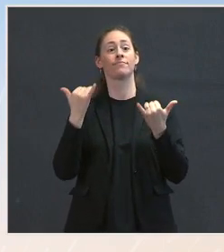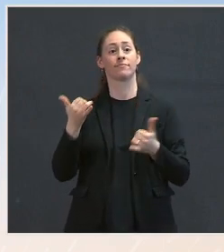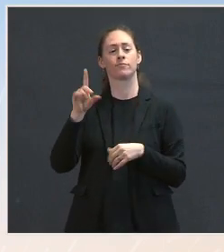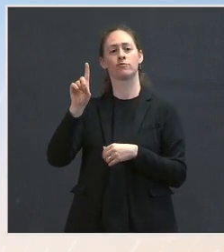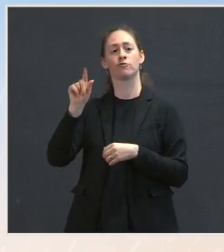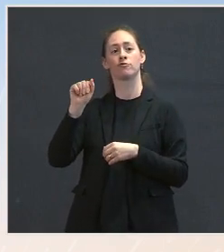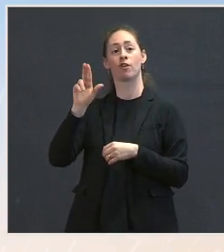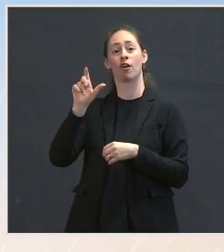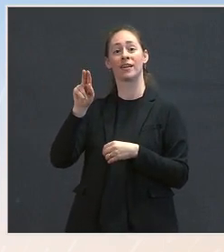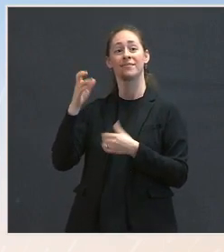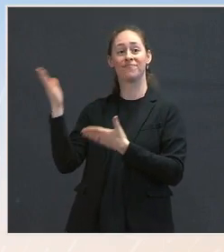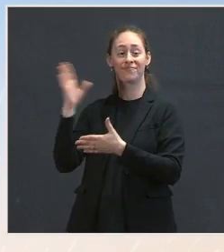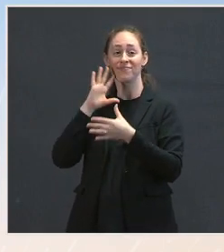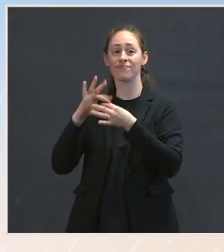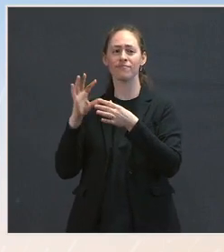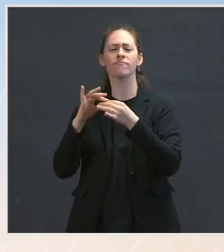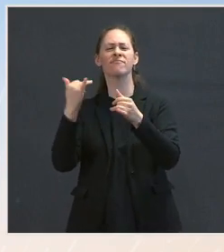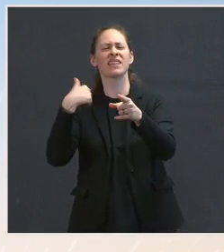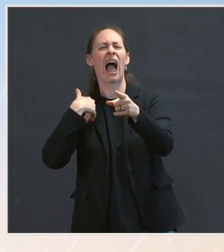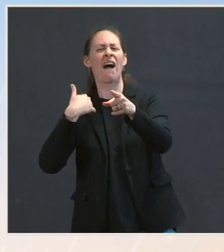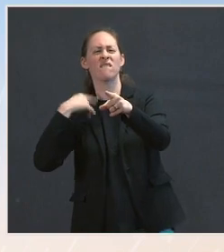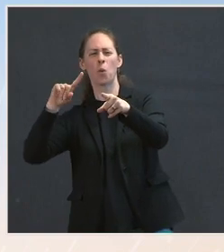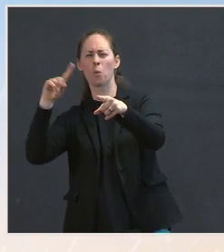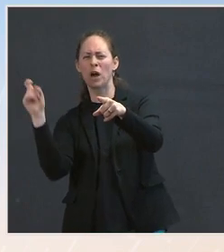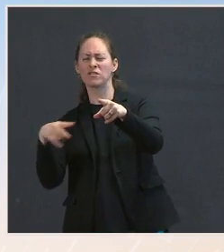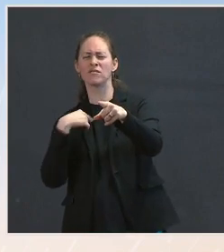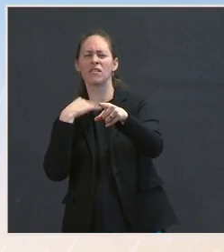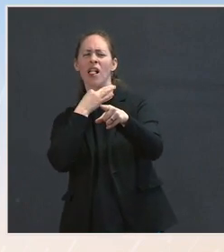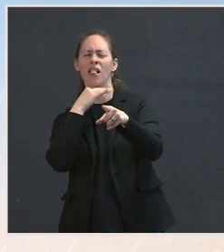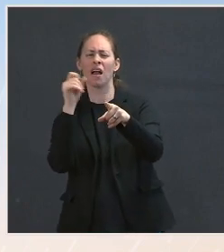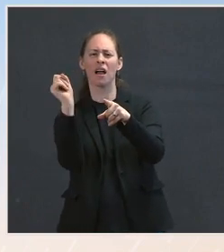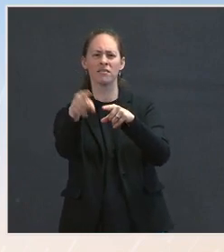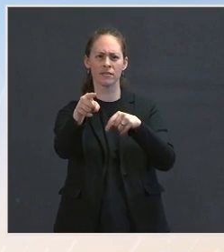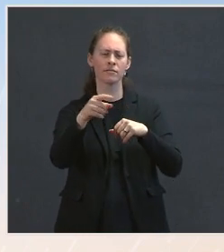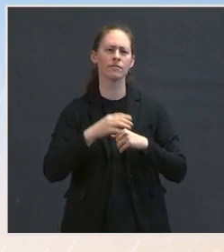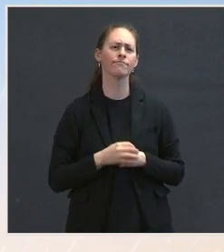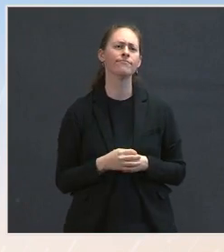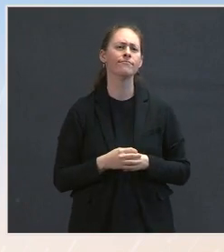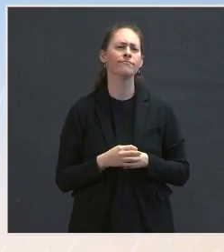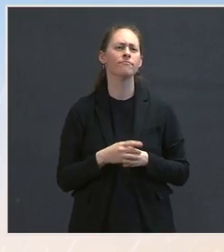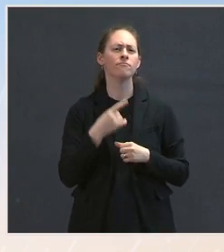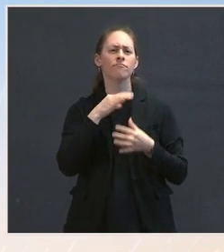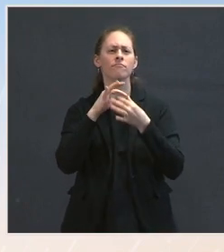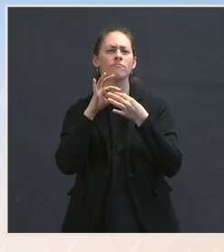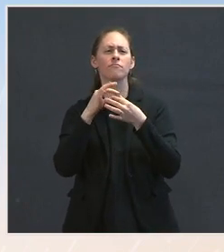I have a question to start off with about Neera Tanden. So when she tweeted that, quote,